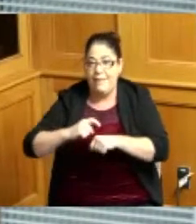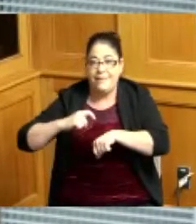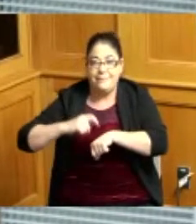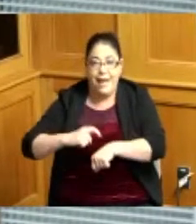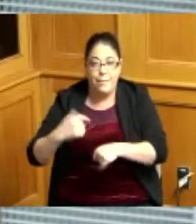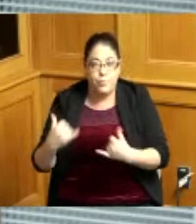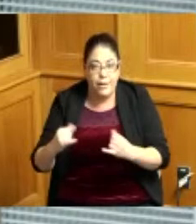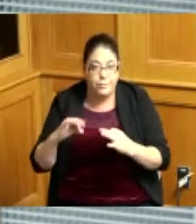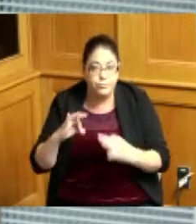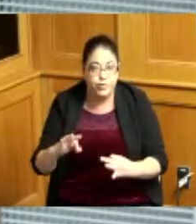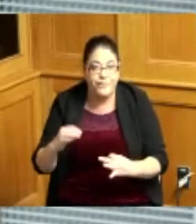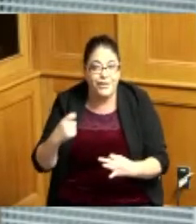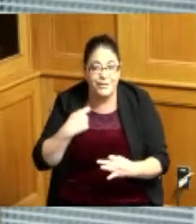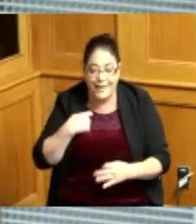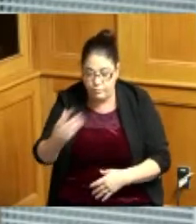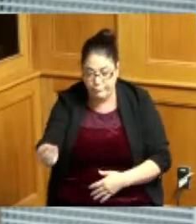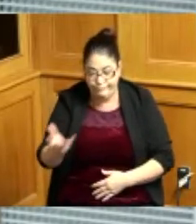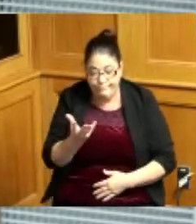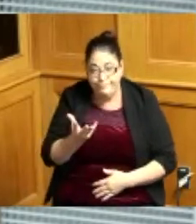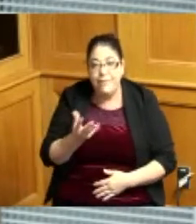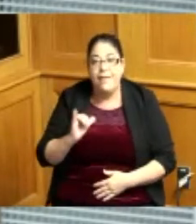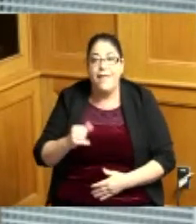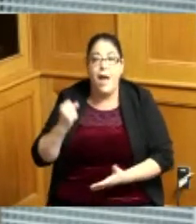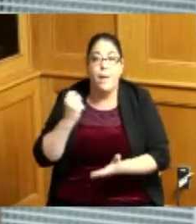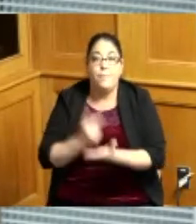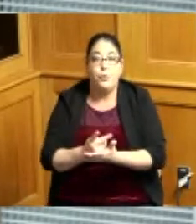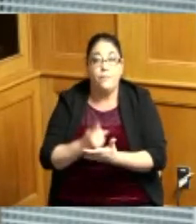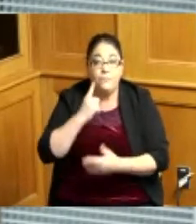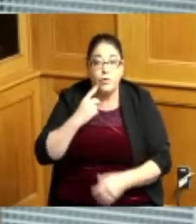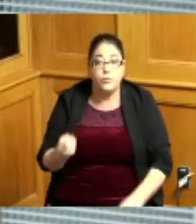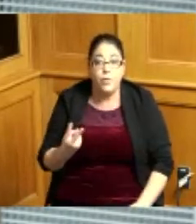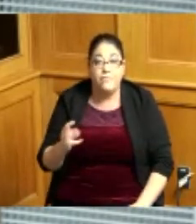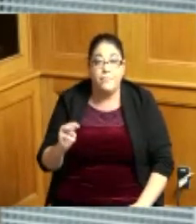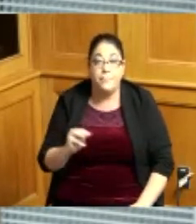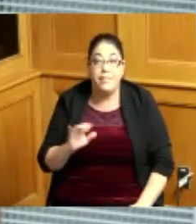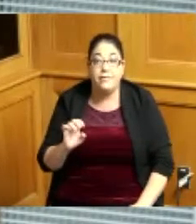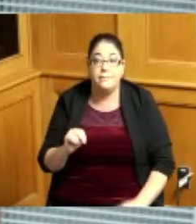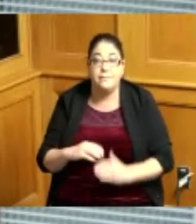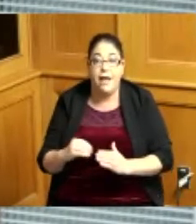just notified that we were approved for the 12 million we requested this is the reallocation from